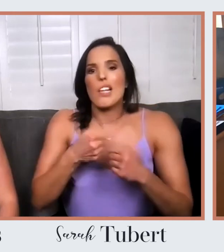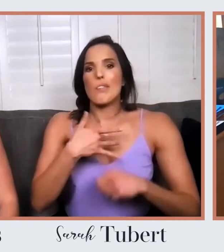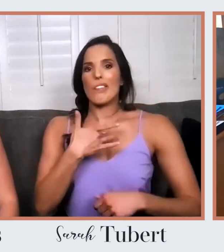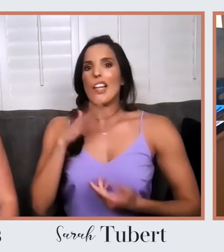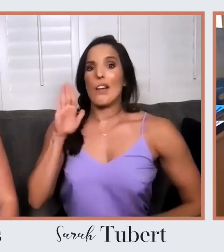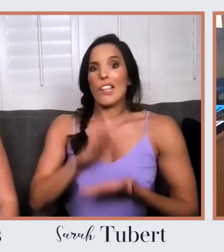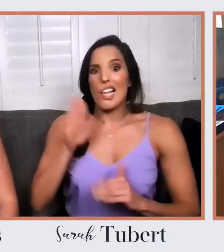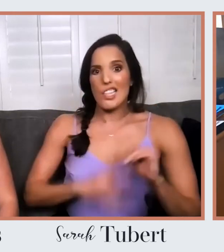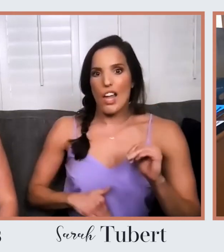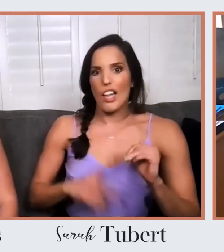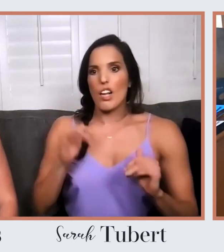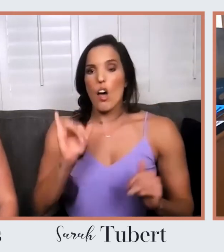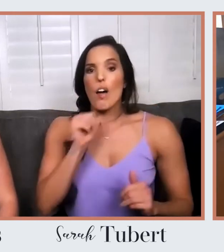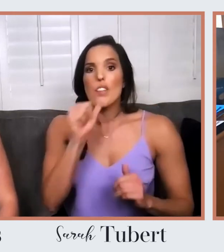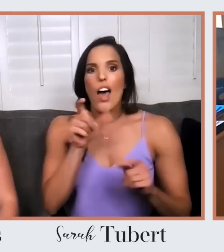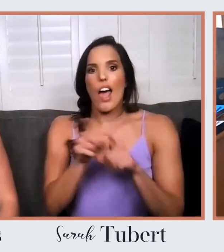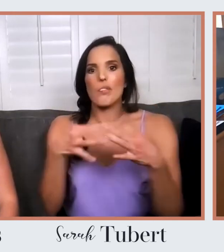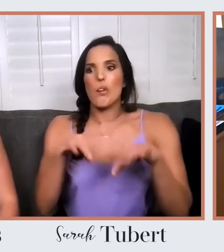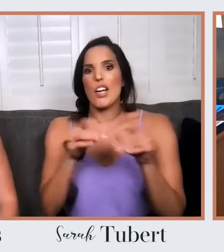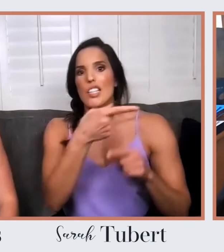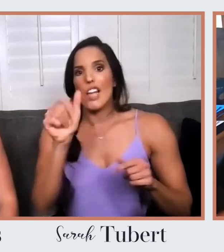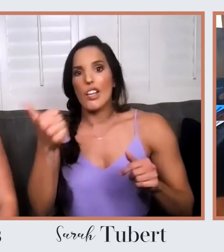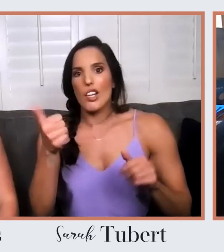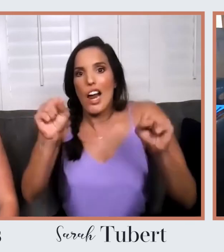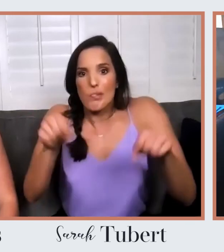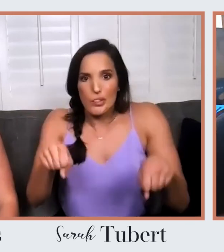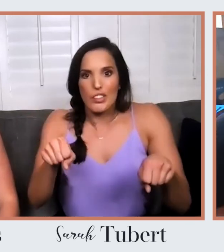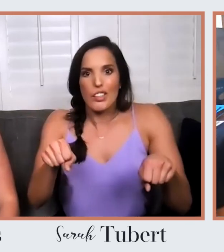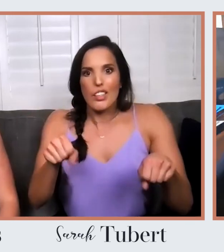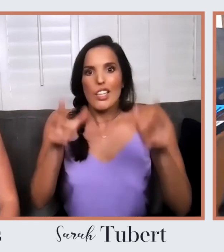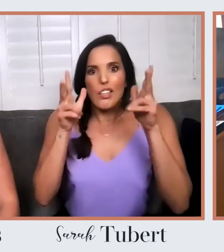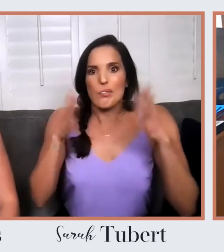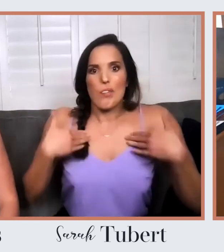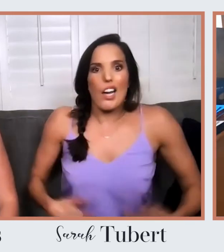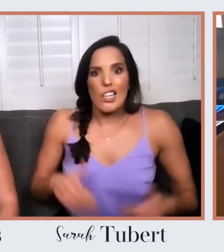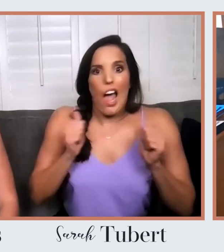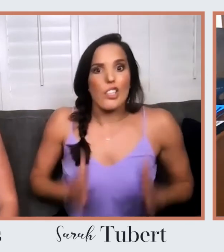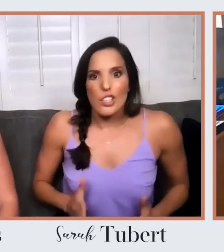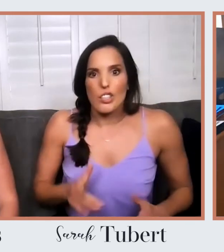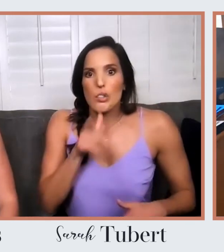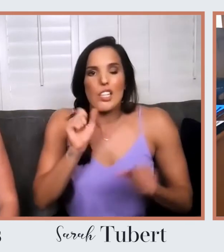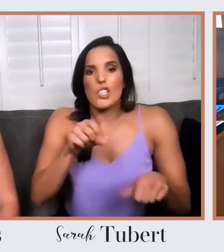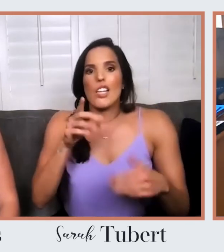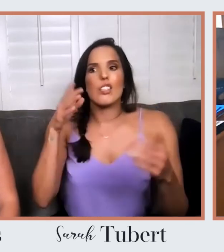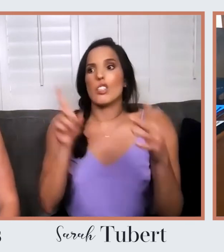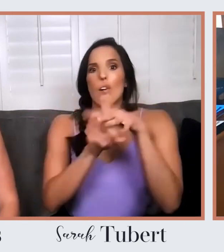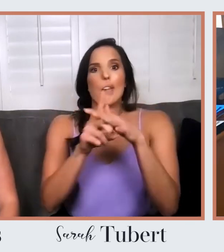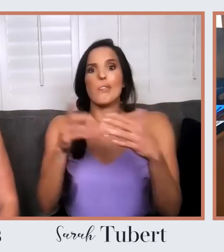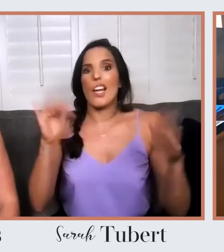It makes me feel like I'm less than like, oh, I'm not as important as the other able-bodied actors who can just show up and be like,